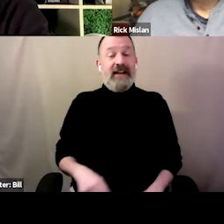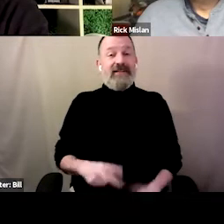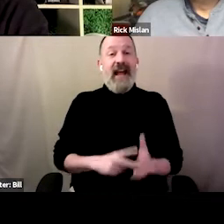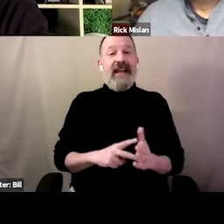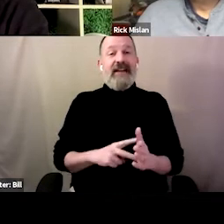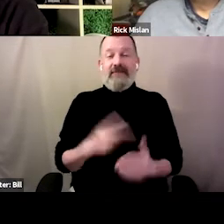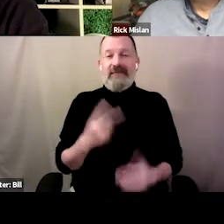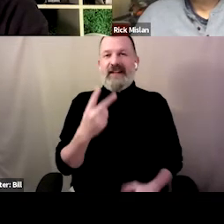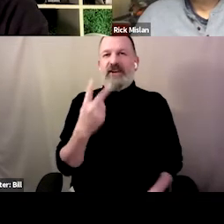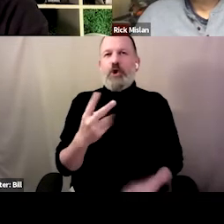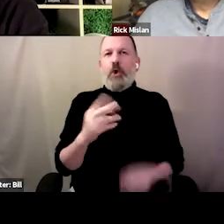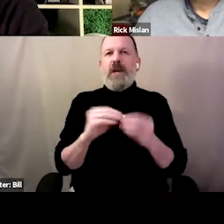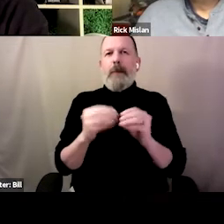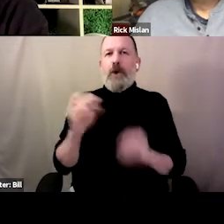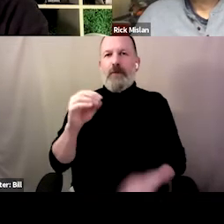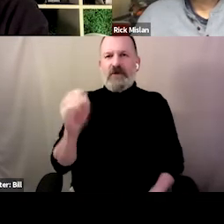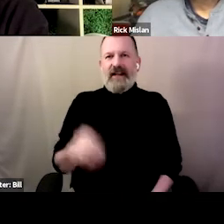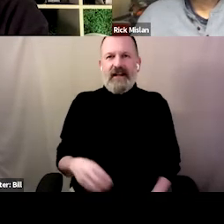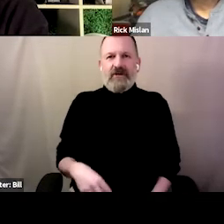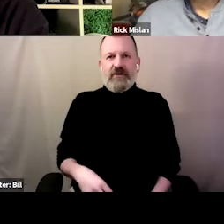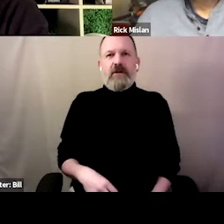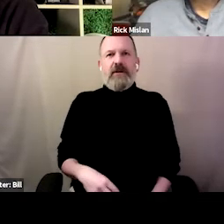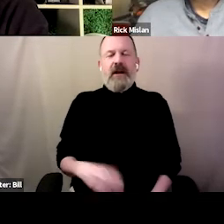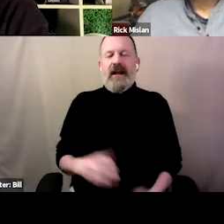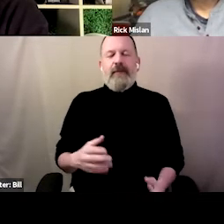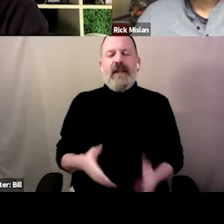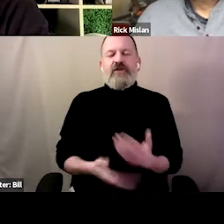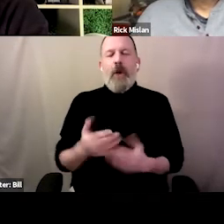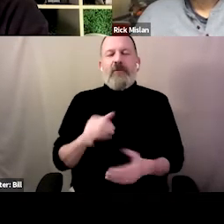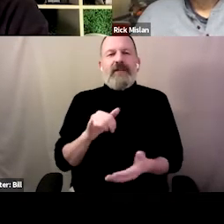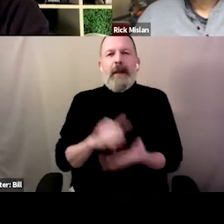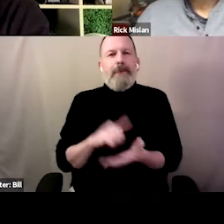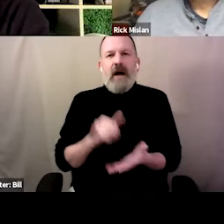CalebBarlow: We that would be almost impossible to work your way around that ports,